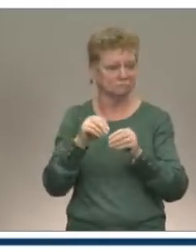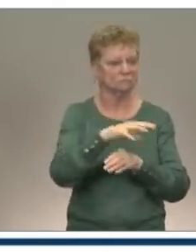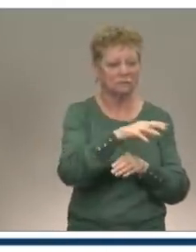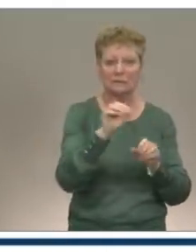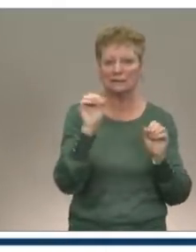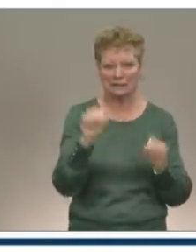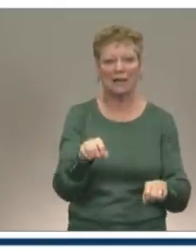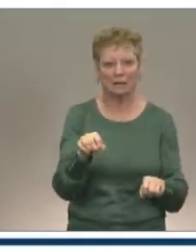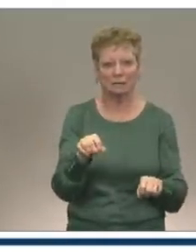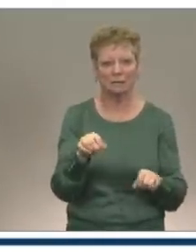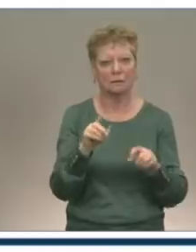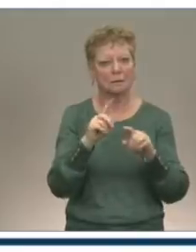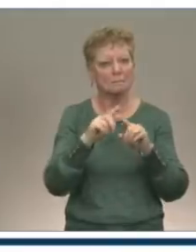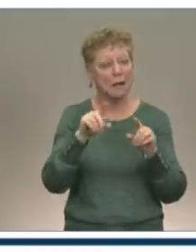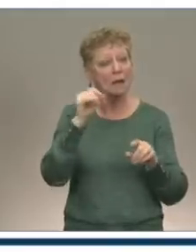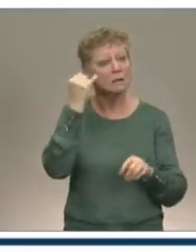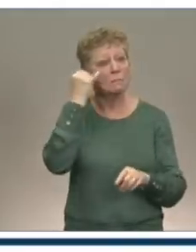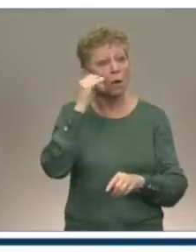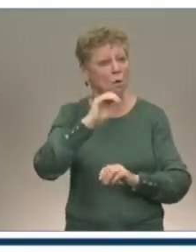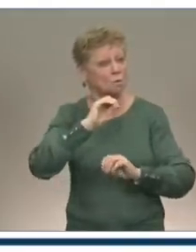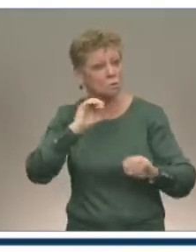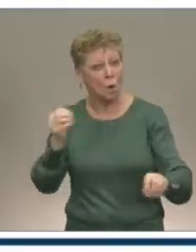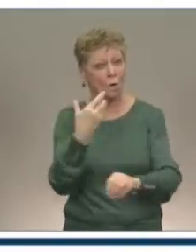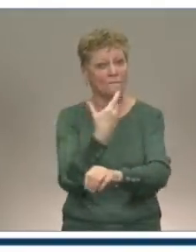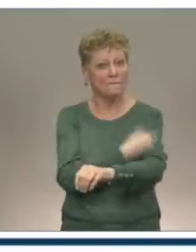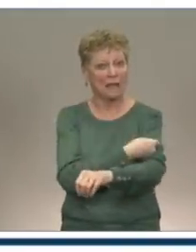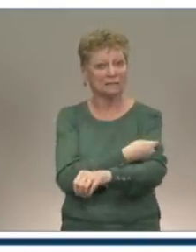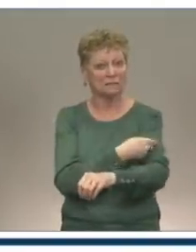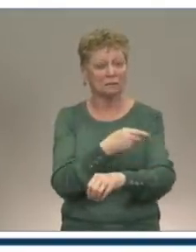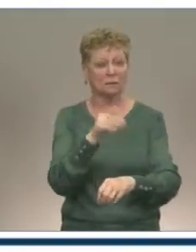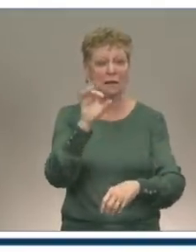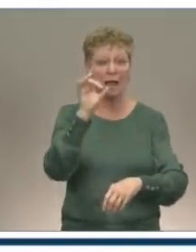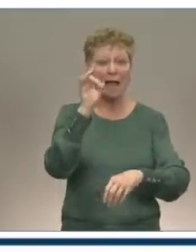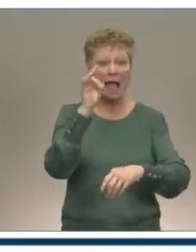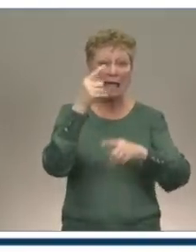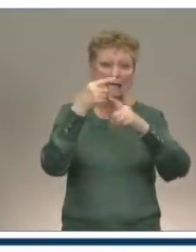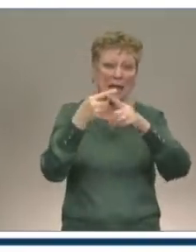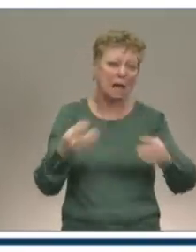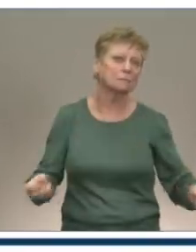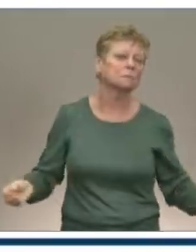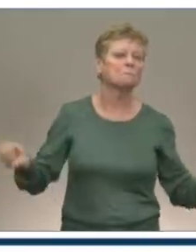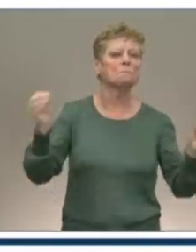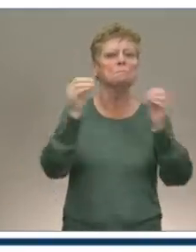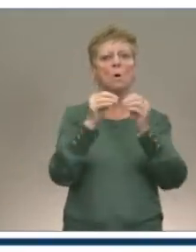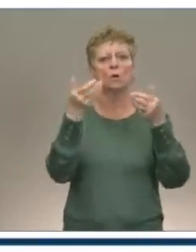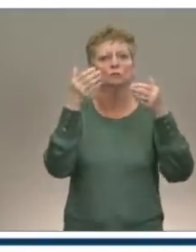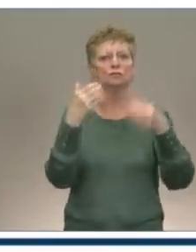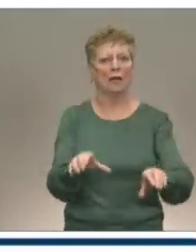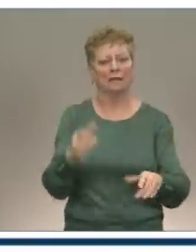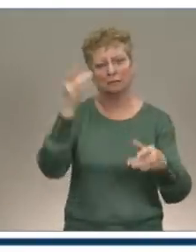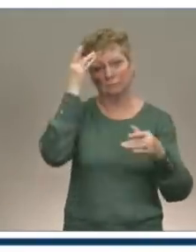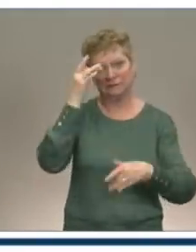data that if you're unvaccinated you're eight times more likely uh to become infected if you're